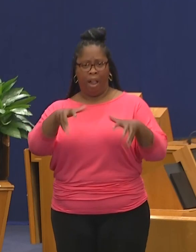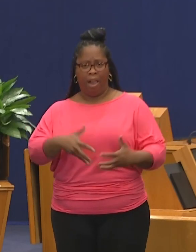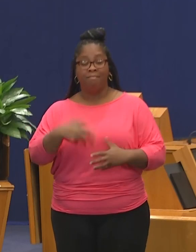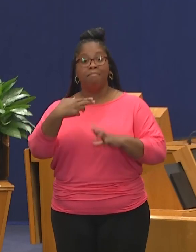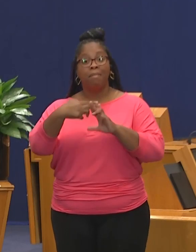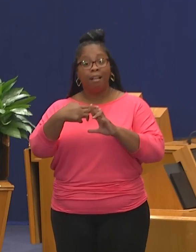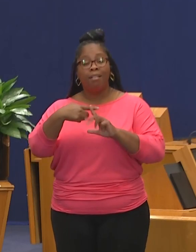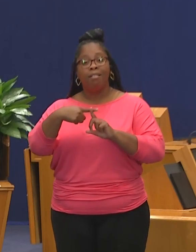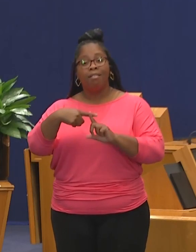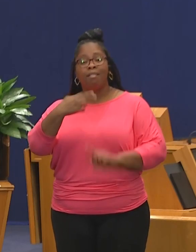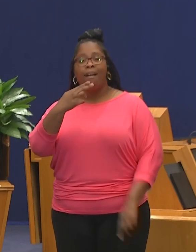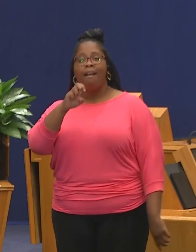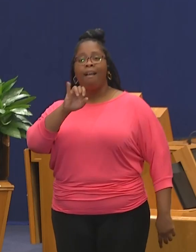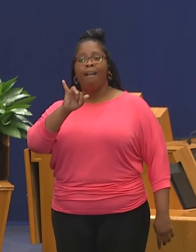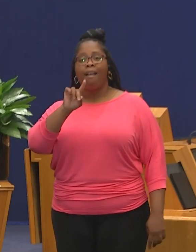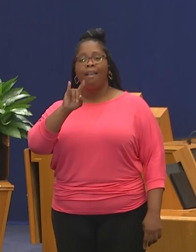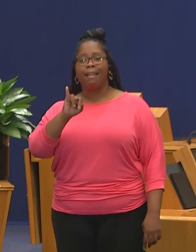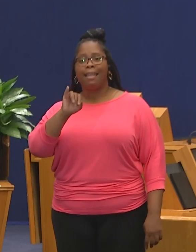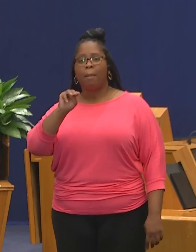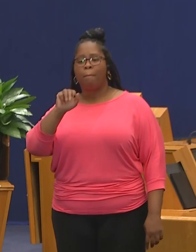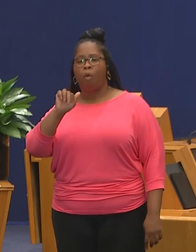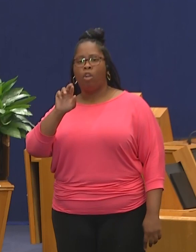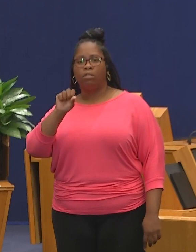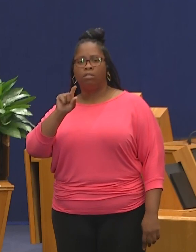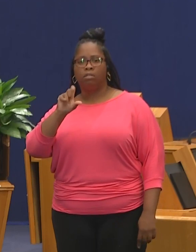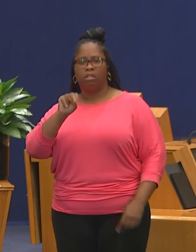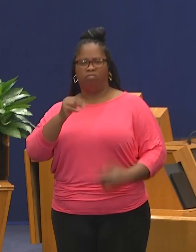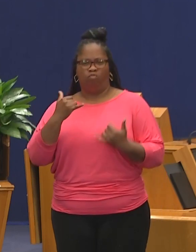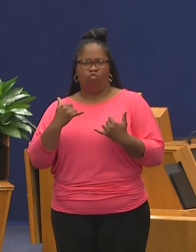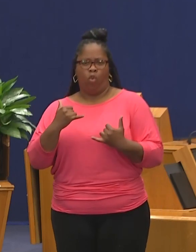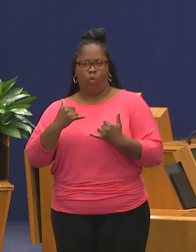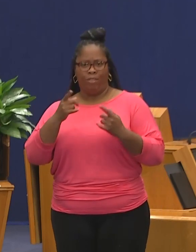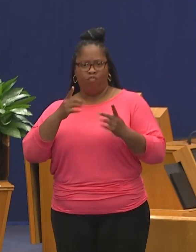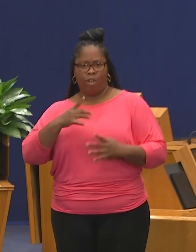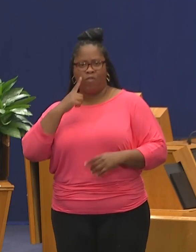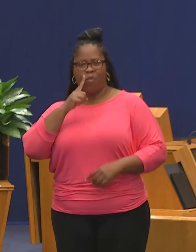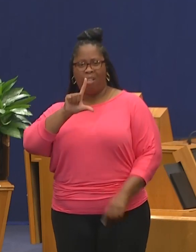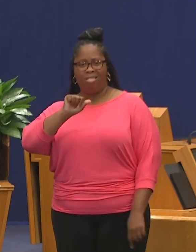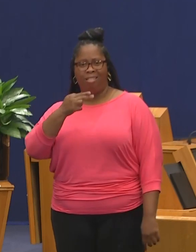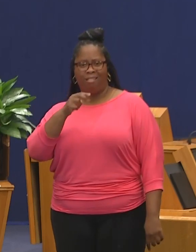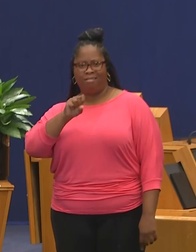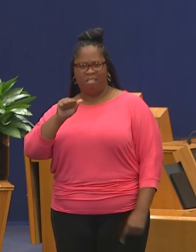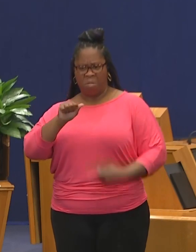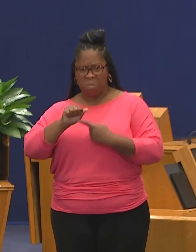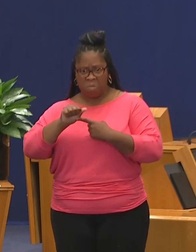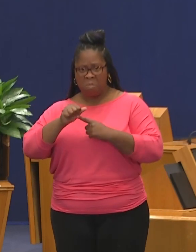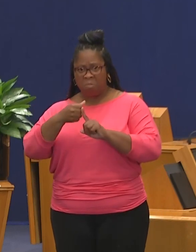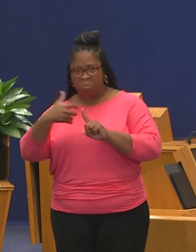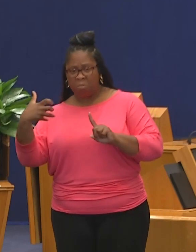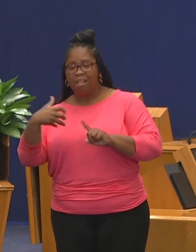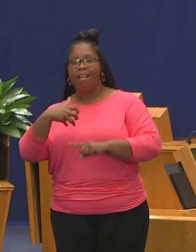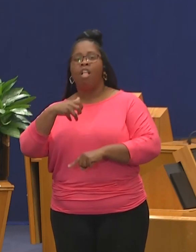E COMMENTS ABOUT THE COVID PANDEMIC. WE'RE ALSO JOINED BY HEIDI